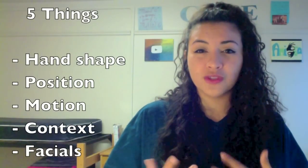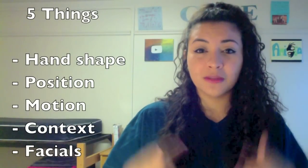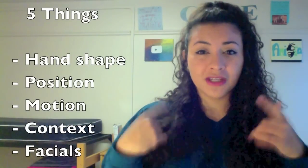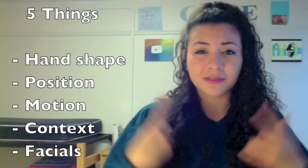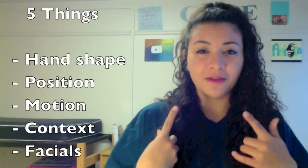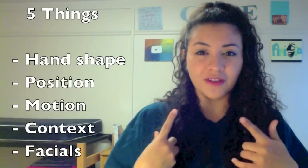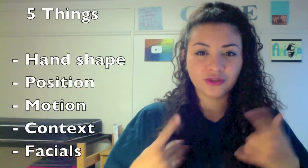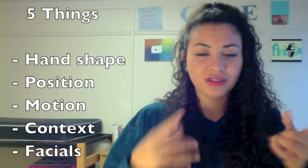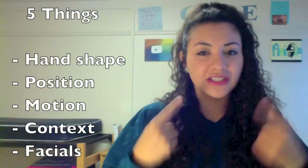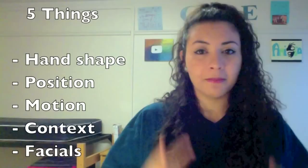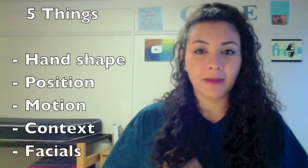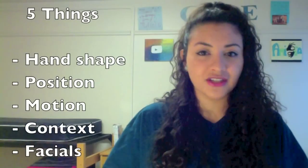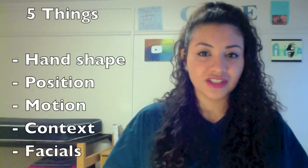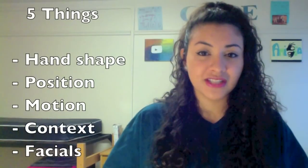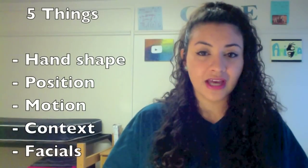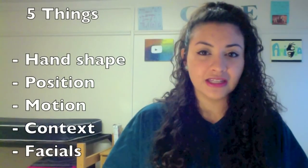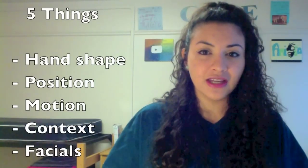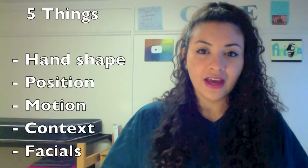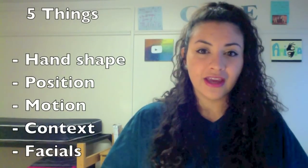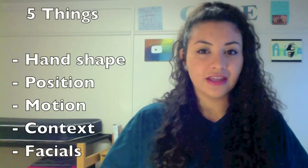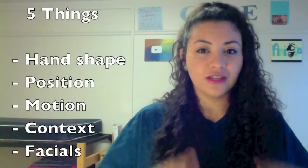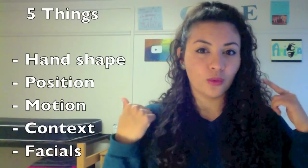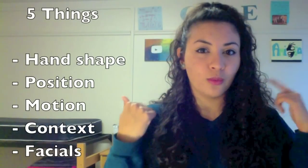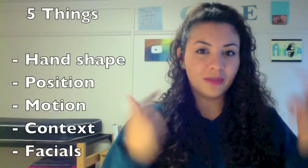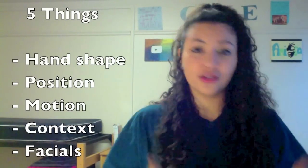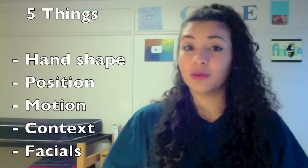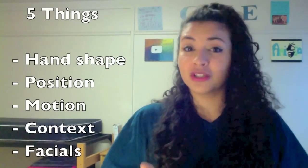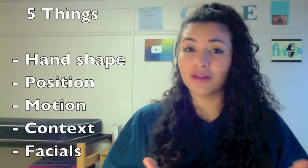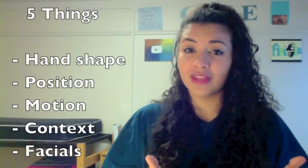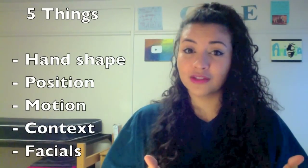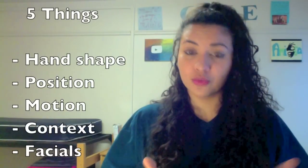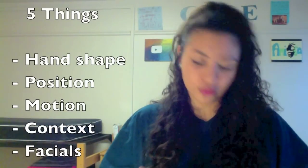was confusing because my facials didn't match the sign. So make sure you watch out for that